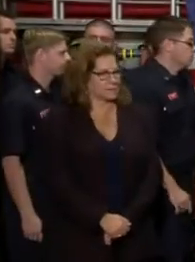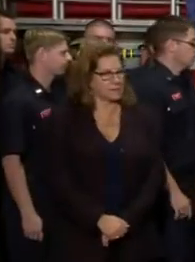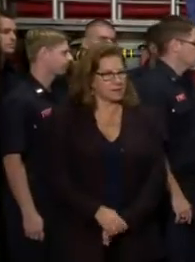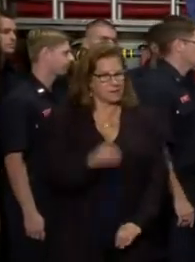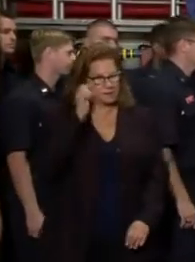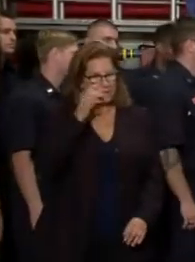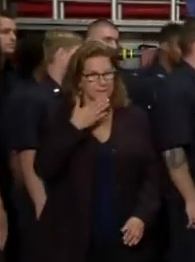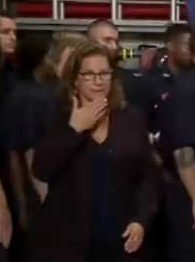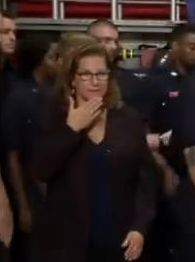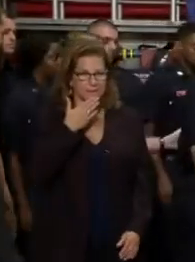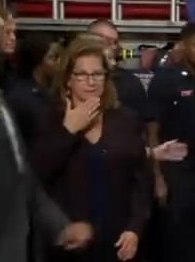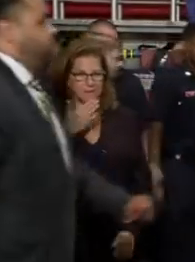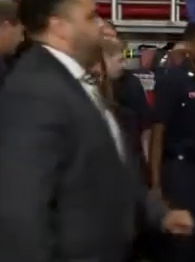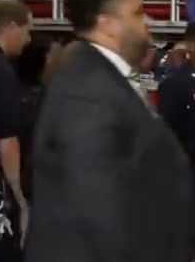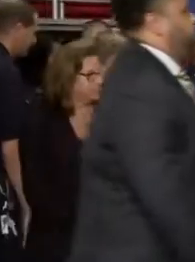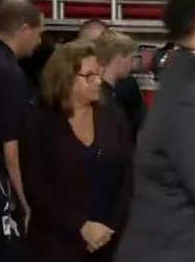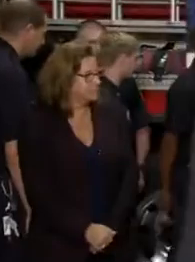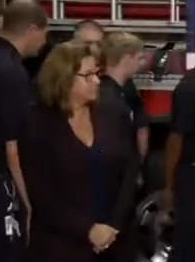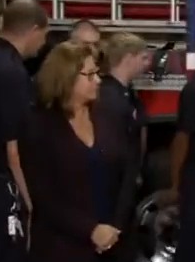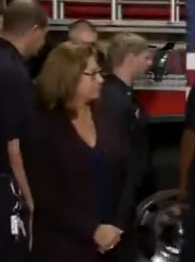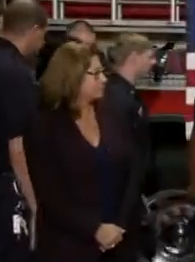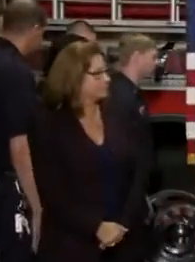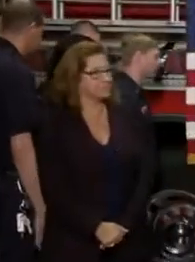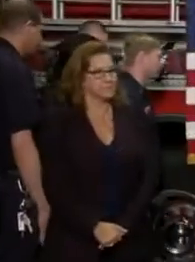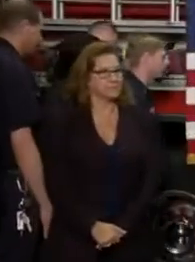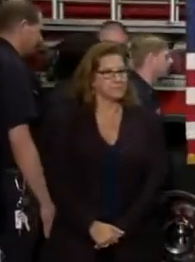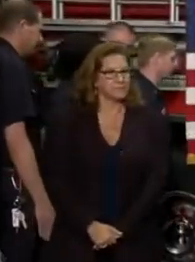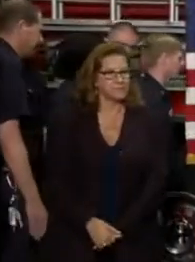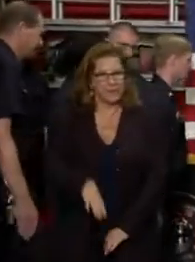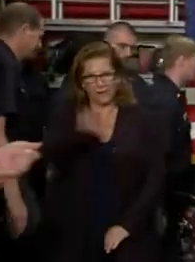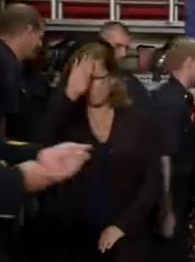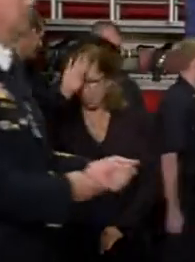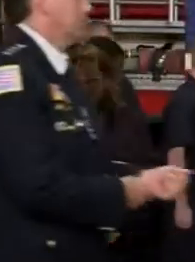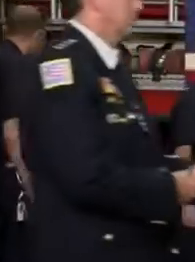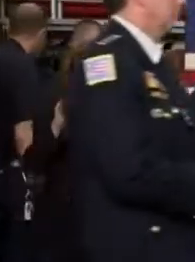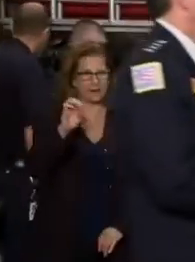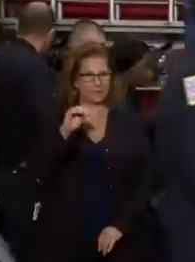FIRE AND EMS. THANK YOU, CHIEF, I WANT TO NOW